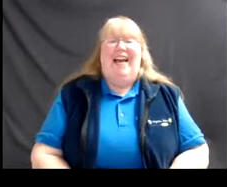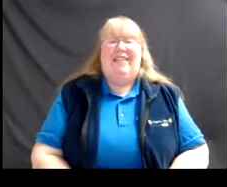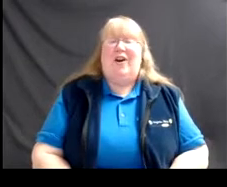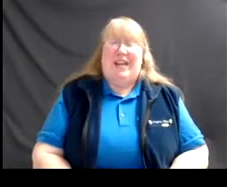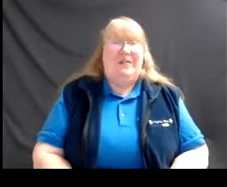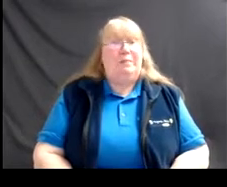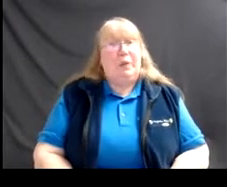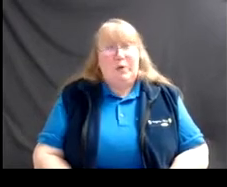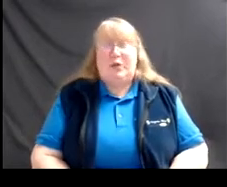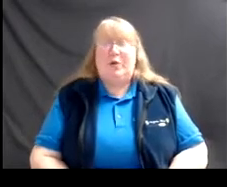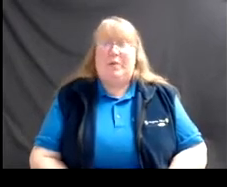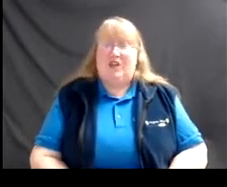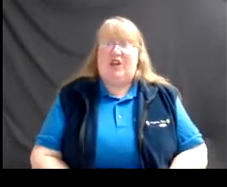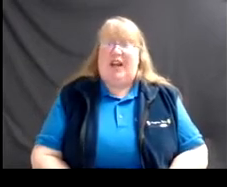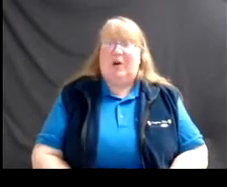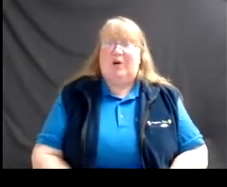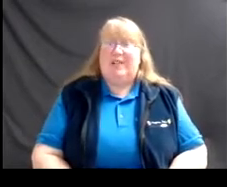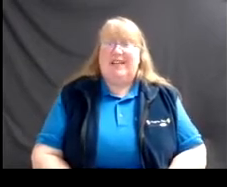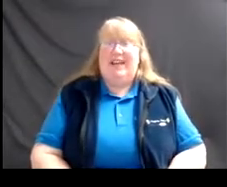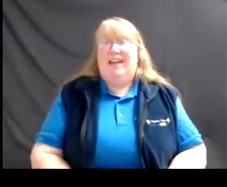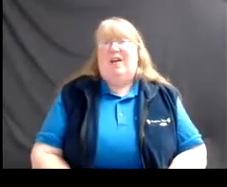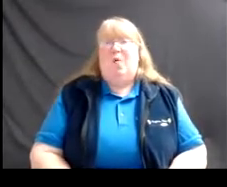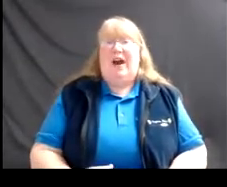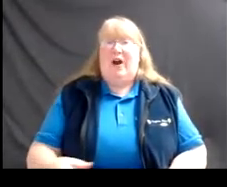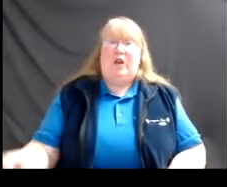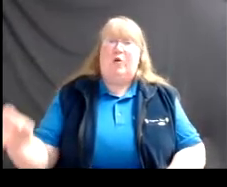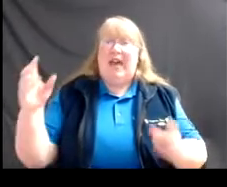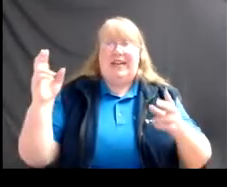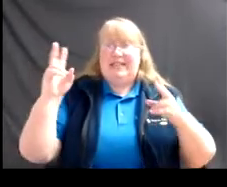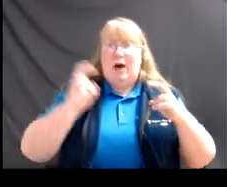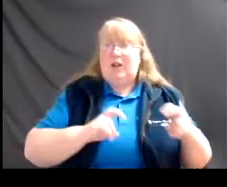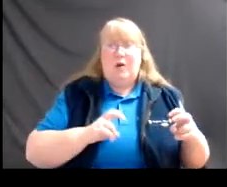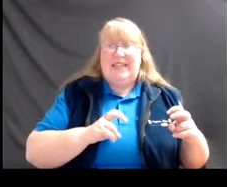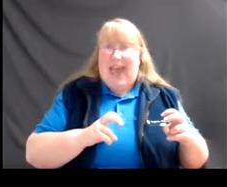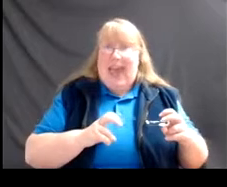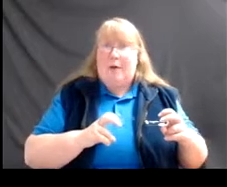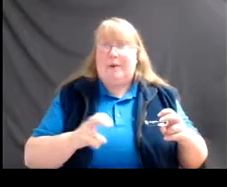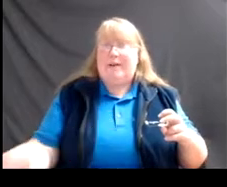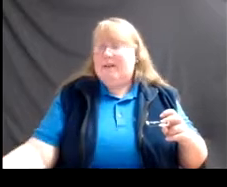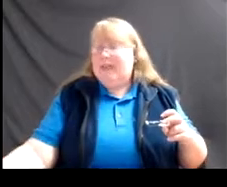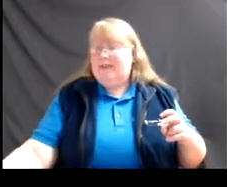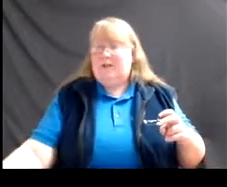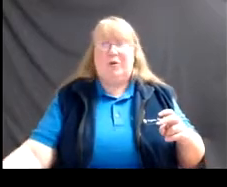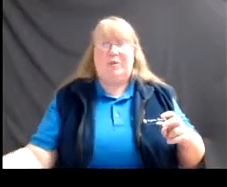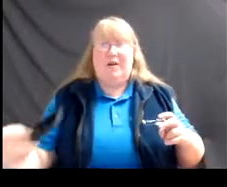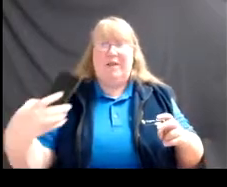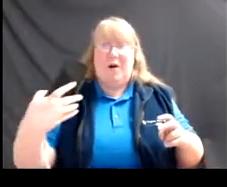There are even Bluetooth bed shakers, where you can download the app to your smartphone,